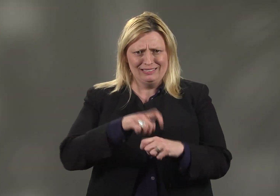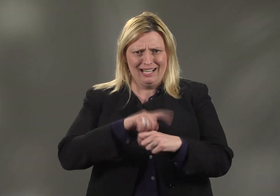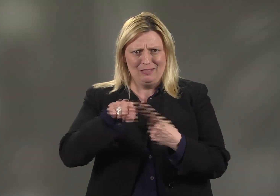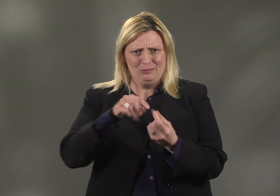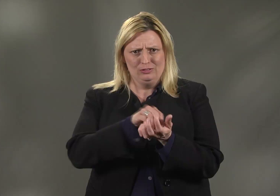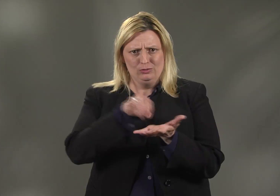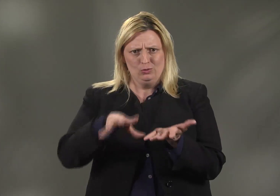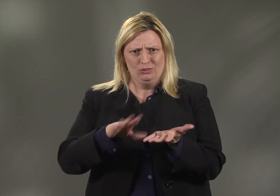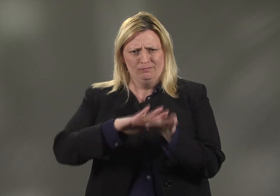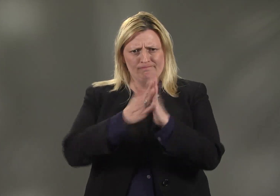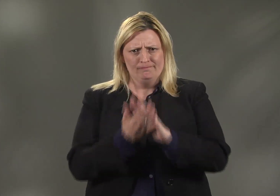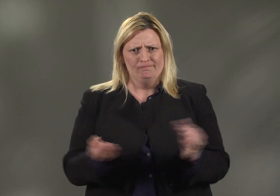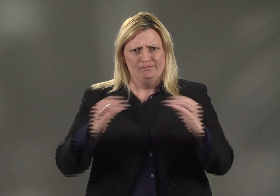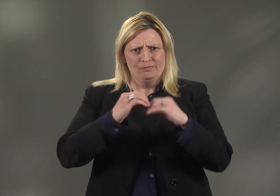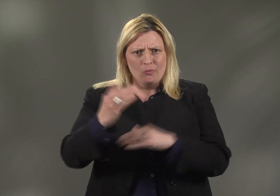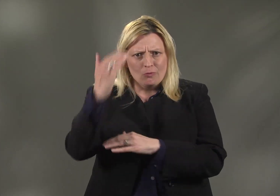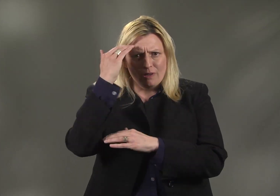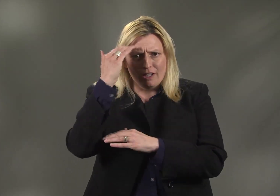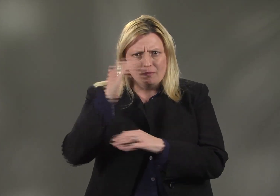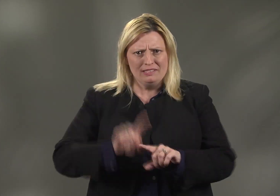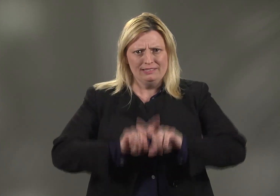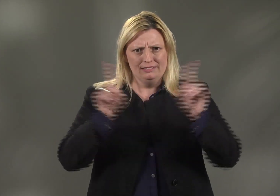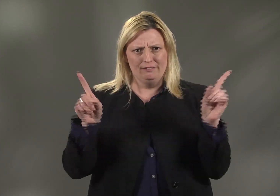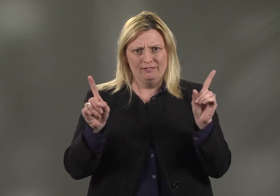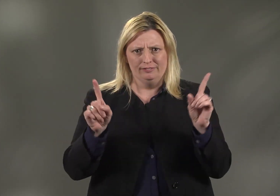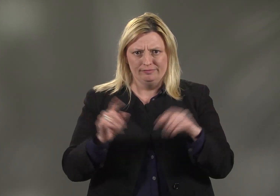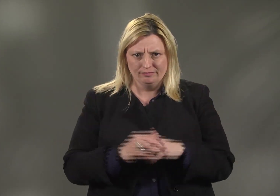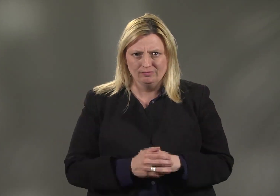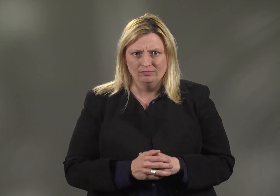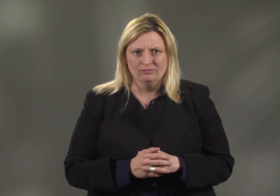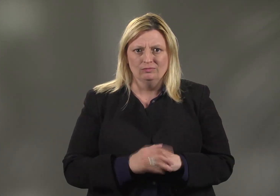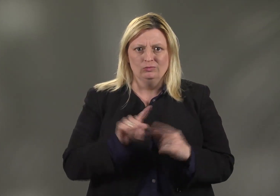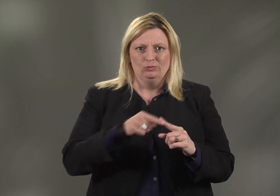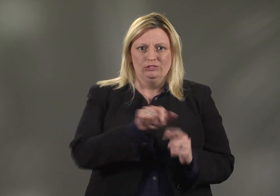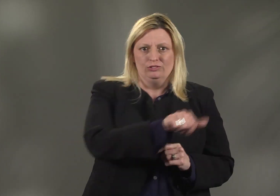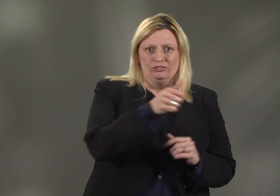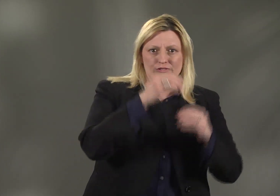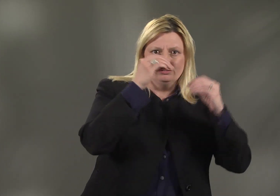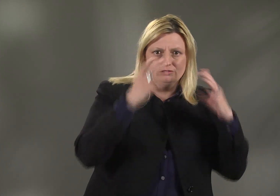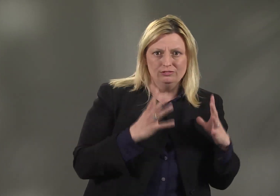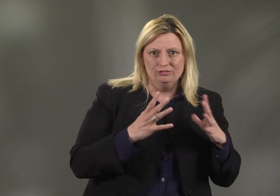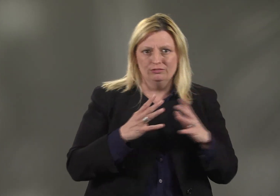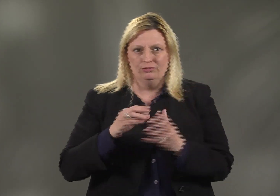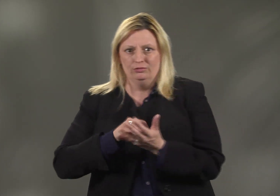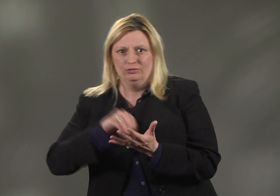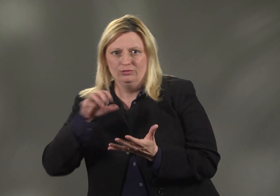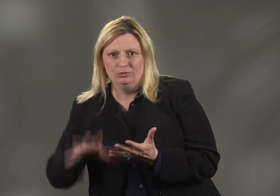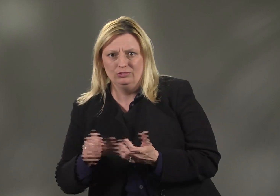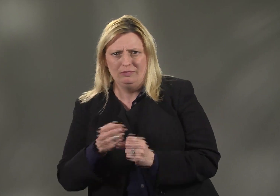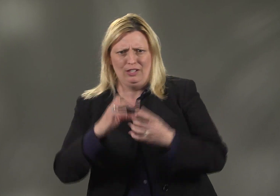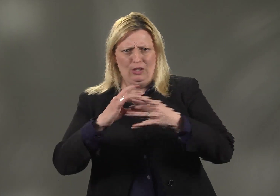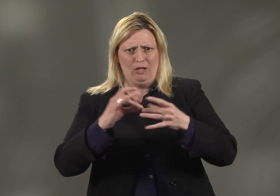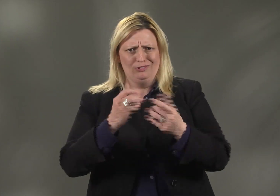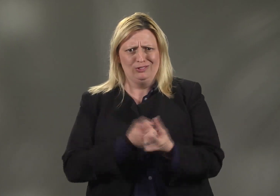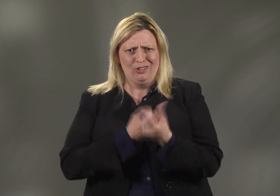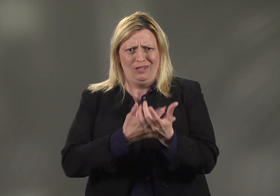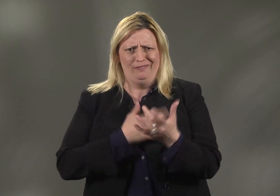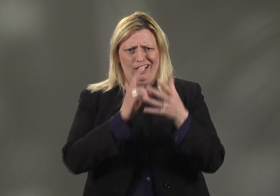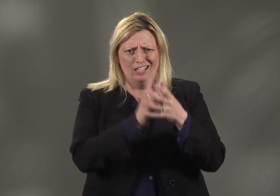Middle school is a time when students have heightened awareness of being different and when other students or teachers make comments